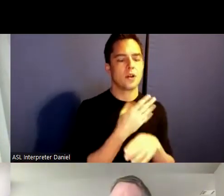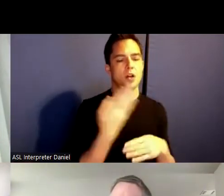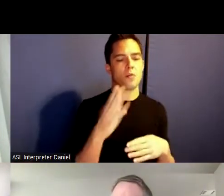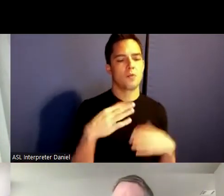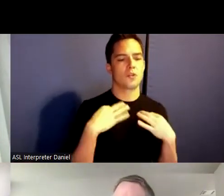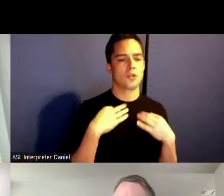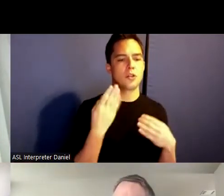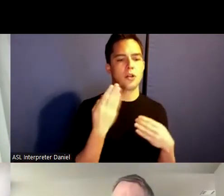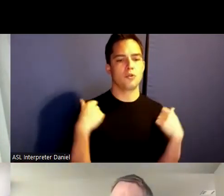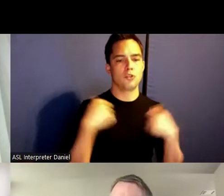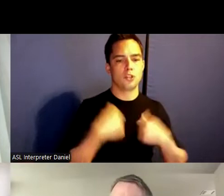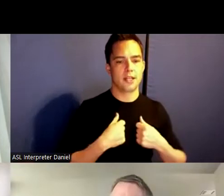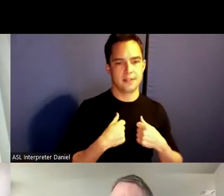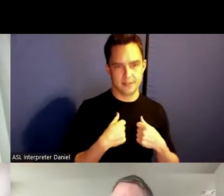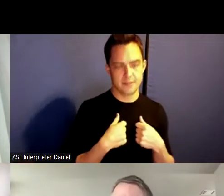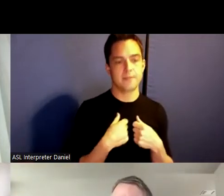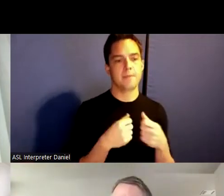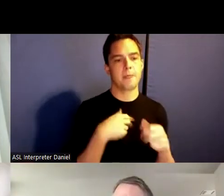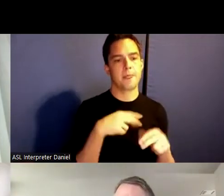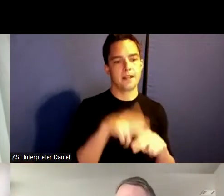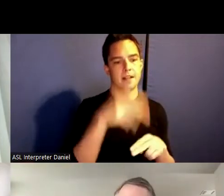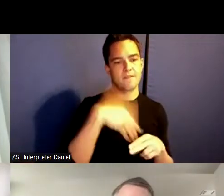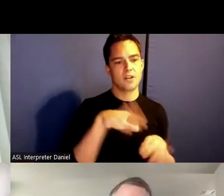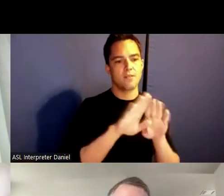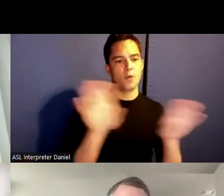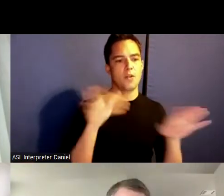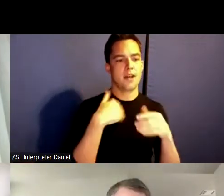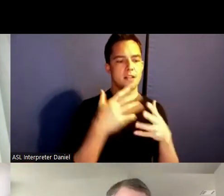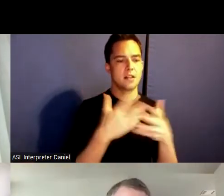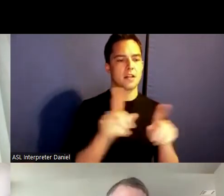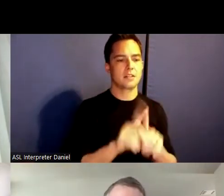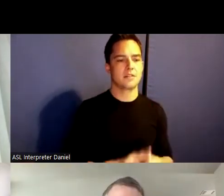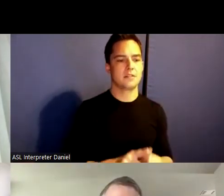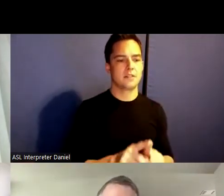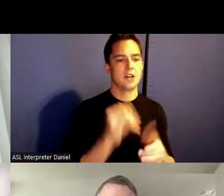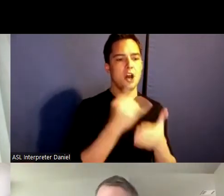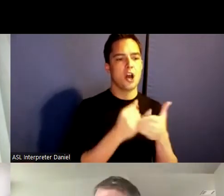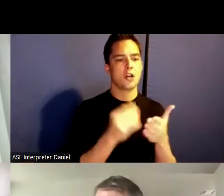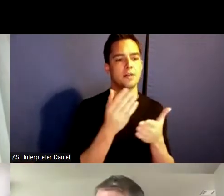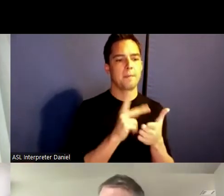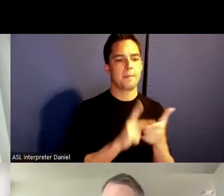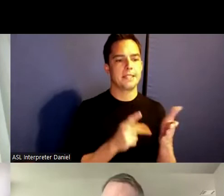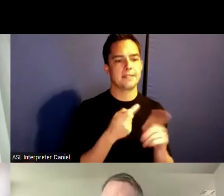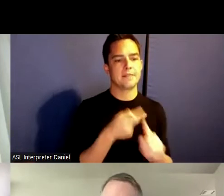jacket and sitting in front of a wall that's got a number of art pieces from Nigeria where I